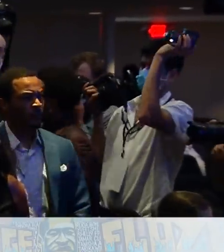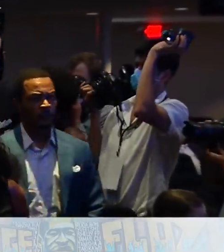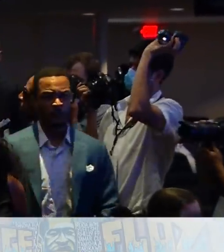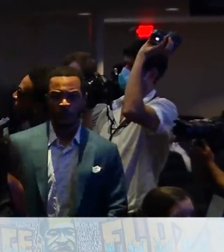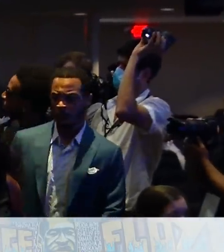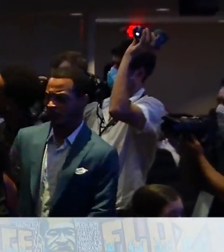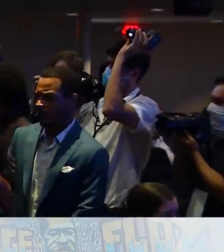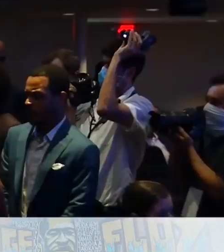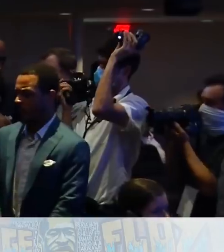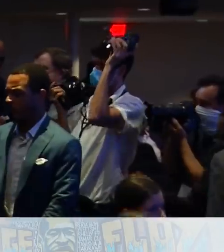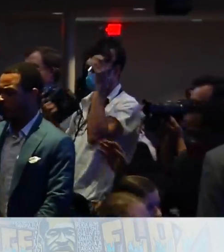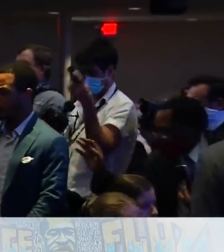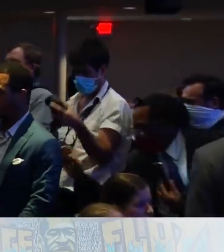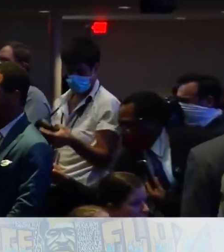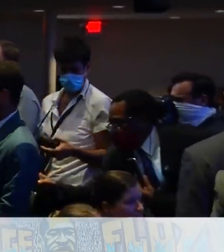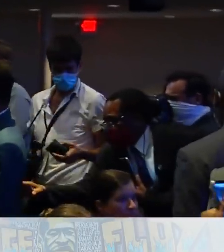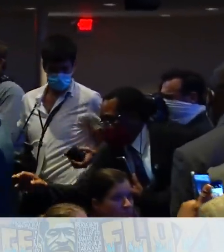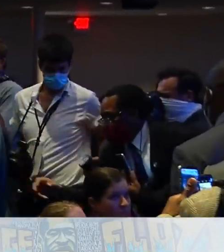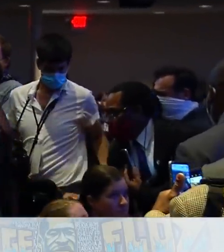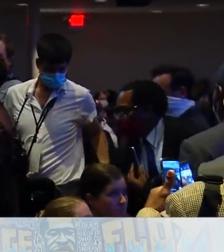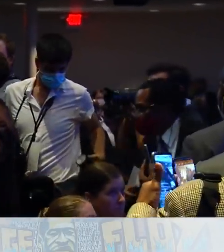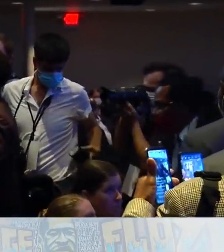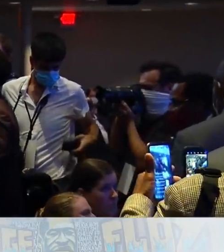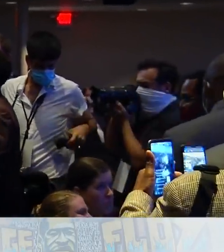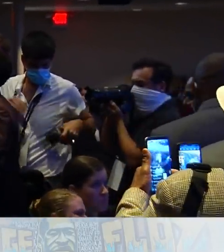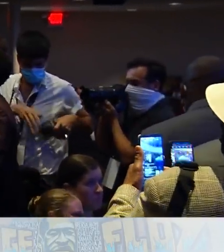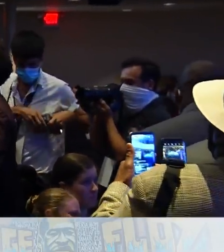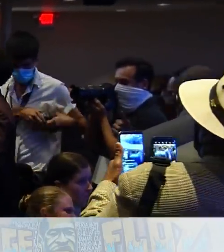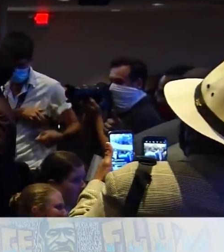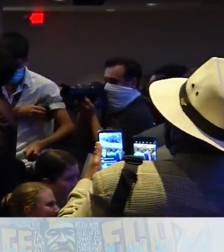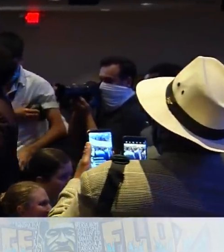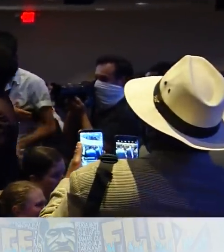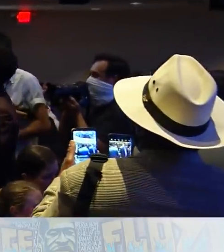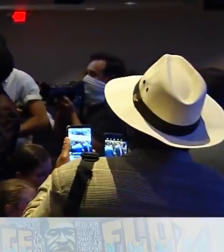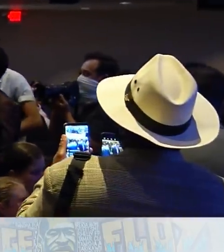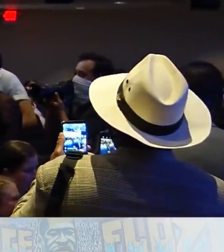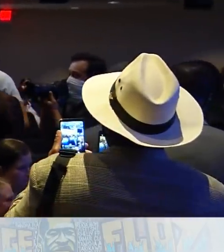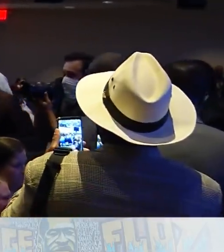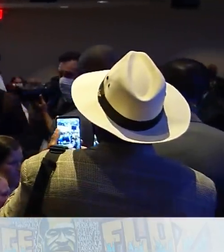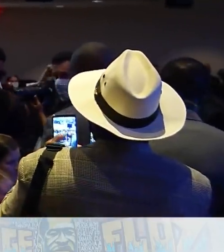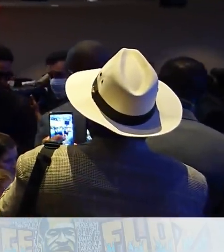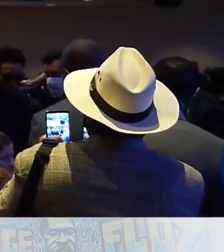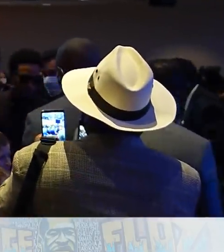I CAN BEAR YEAH YEAH OH, BECAUSE THE LORD SAID I CAN